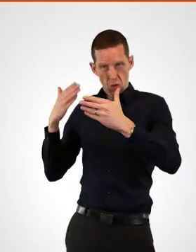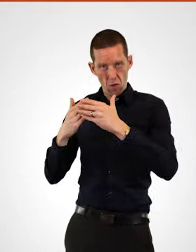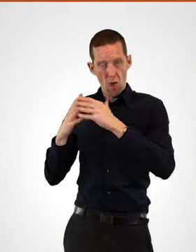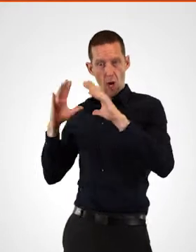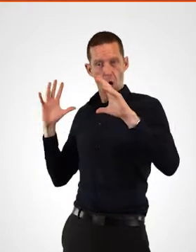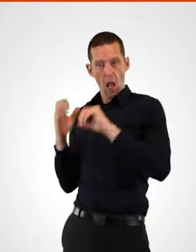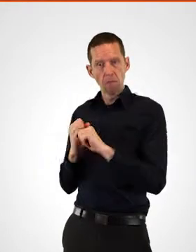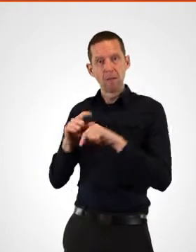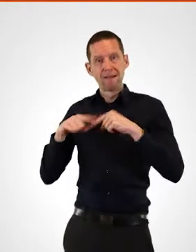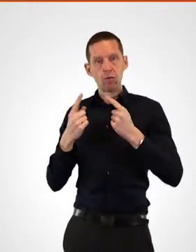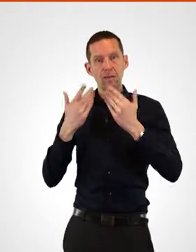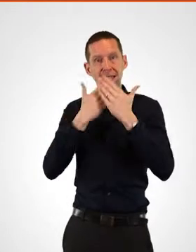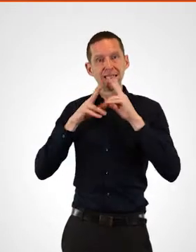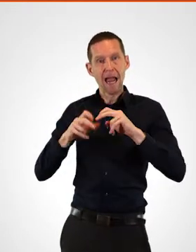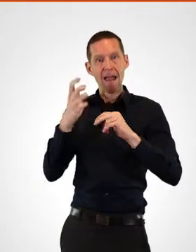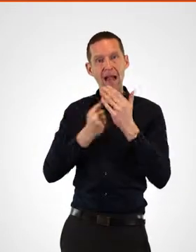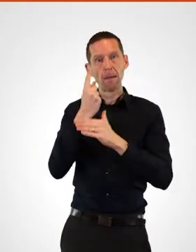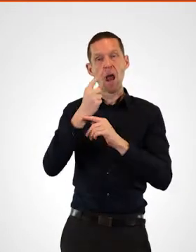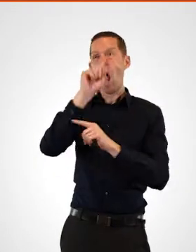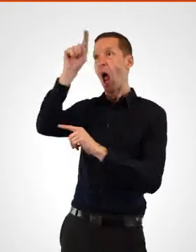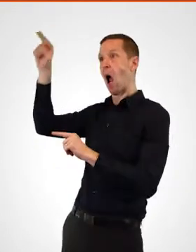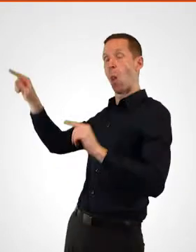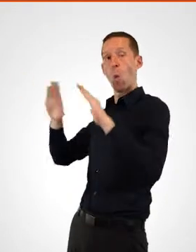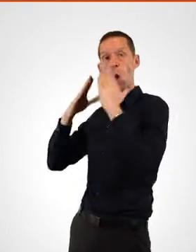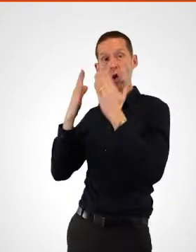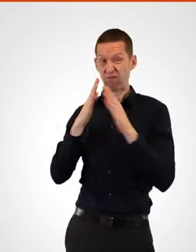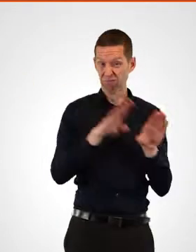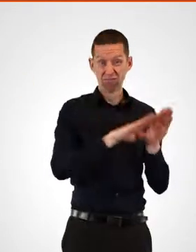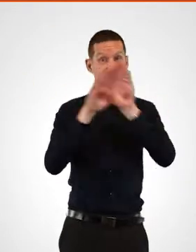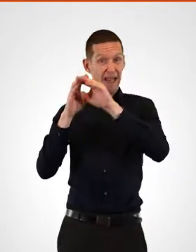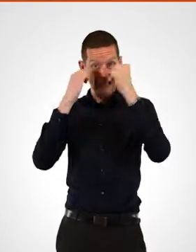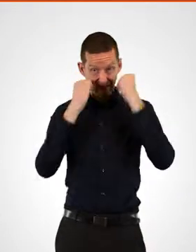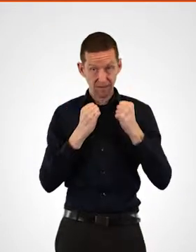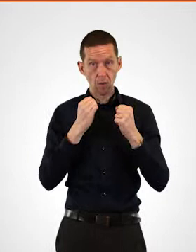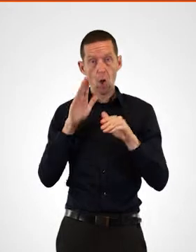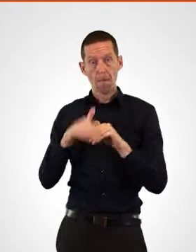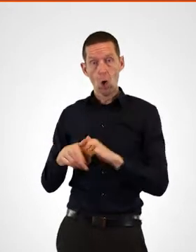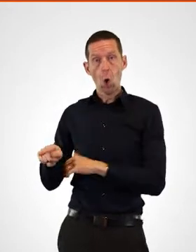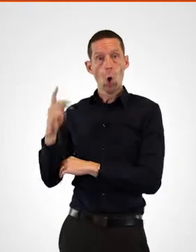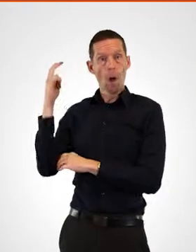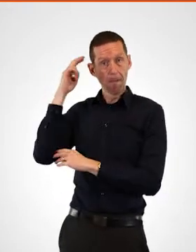that have been done in many parts of the world we can say there is very consistent evidence about cochlear implants